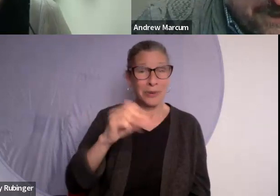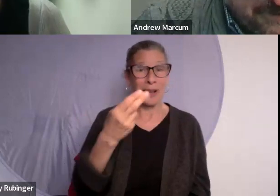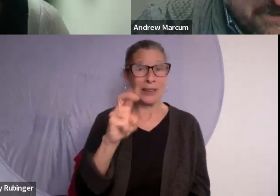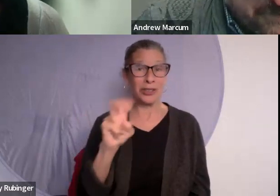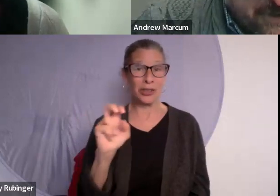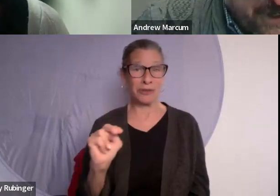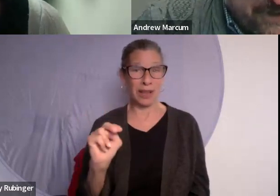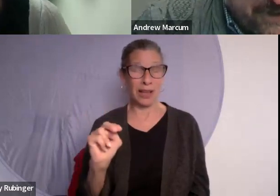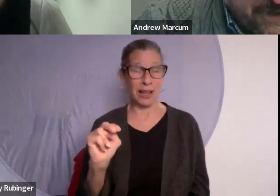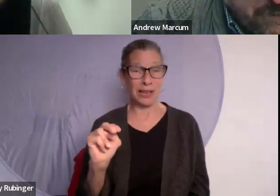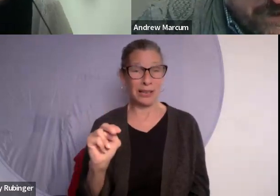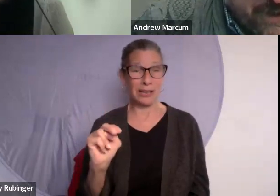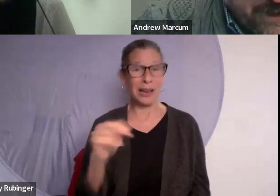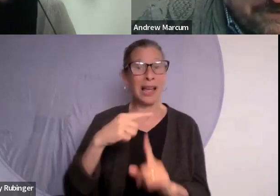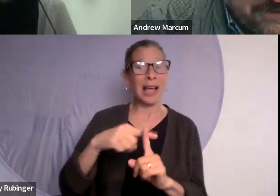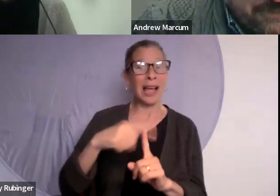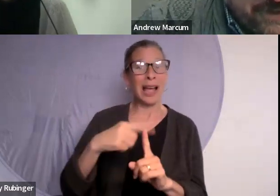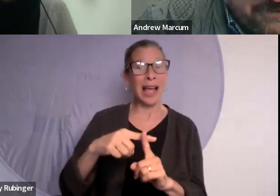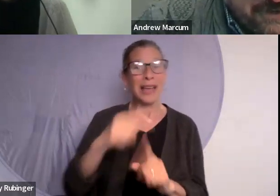to Dr. Christopher Leydon and everyone at accessibility